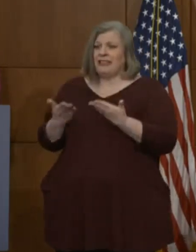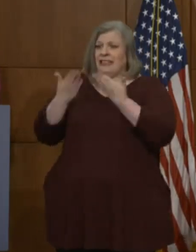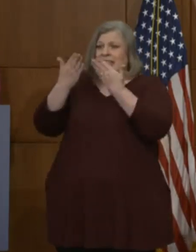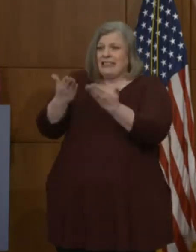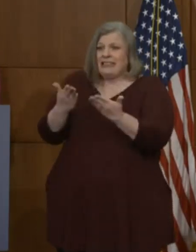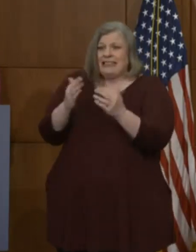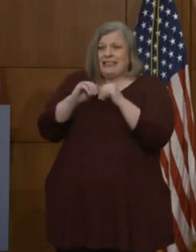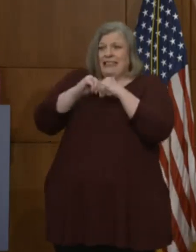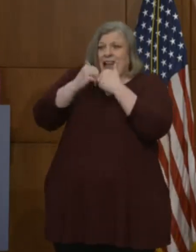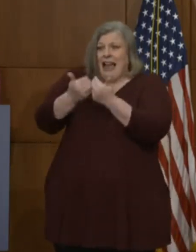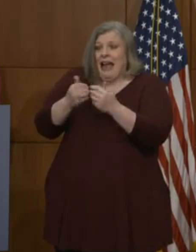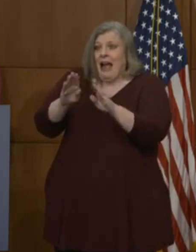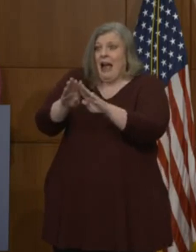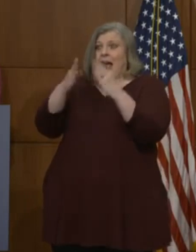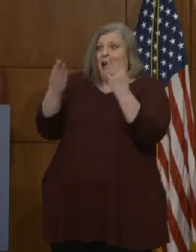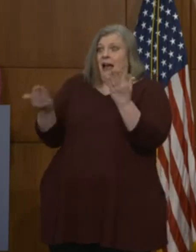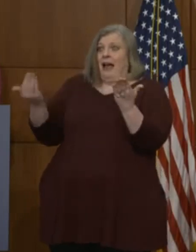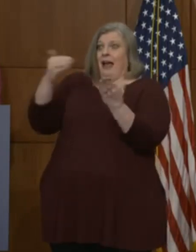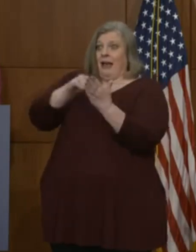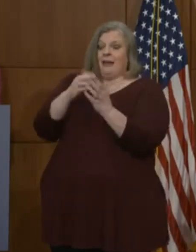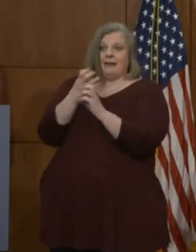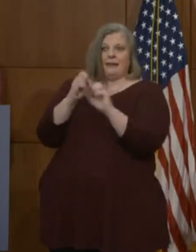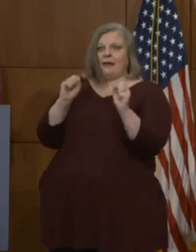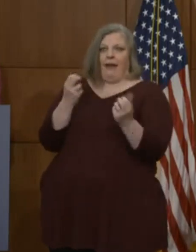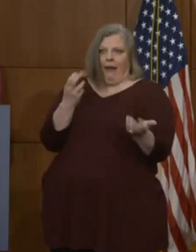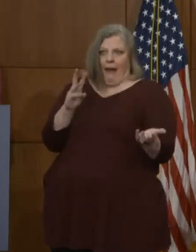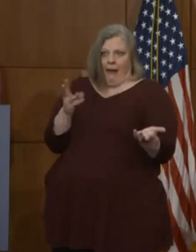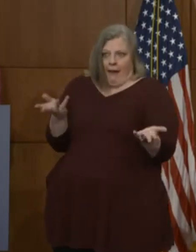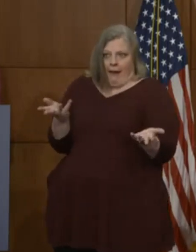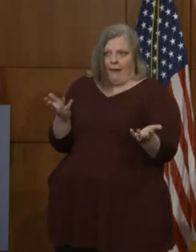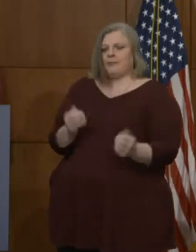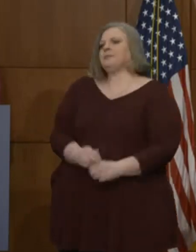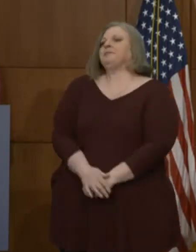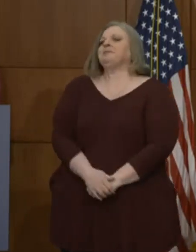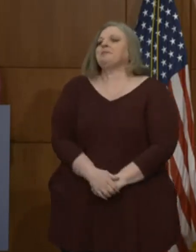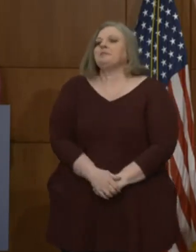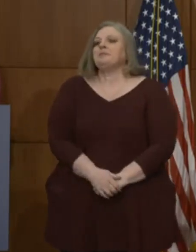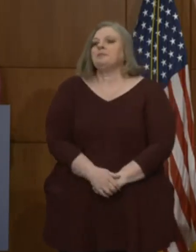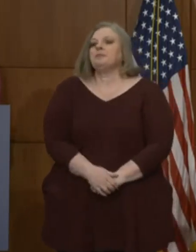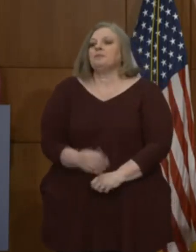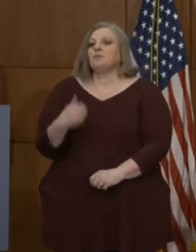OF- SALONS- THAT HAVE GIVEN SUGGESTIONS ON ON HOW WE CAN DO SUGGESTIONS ON ON HOW WE CAN DO THIS SAFELY AND- AND SO. OF WHY